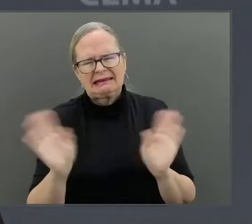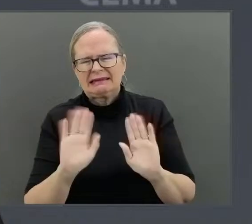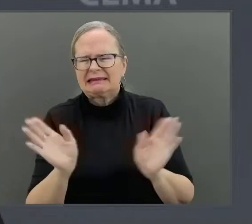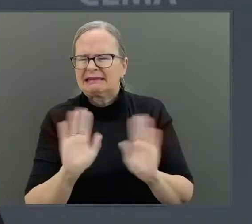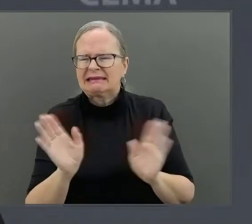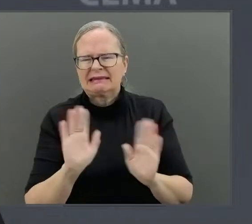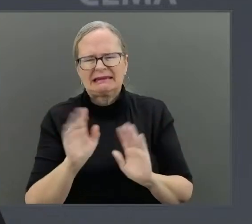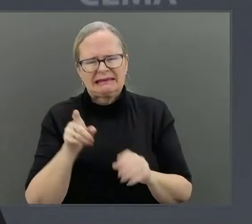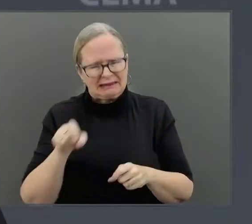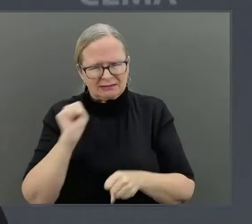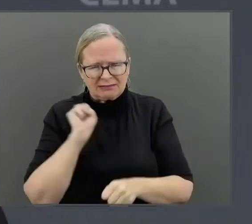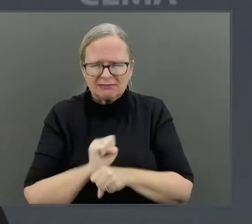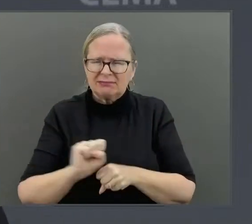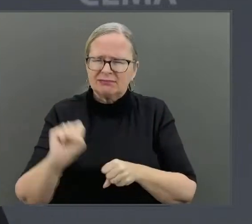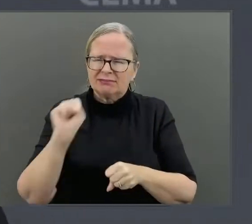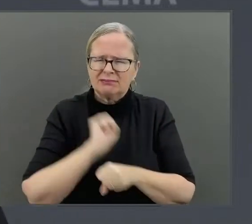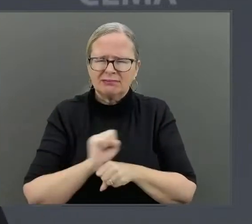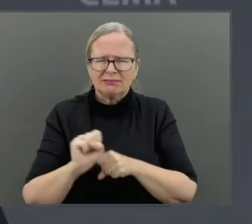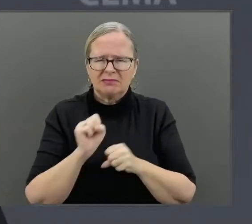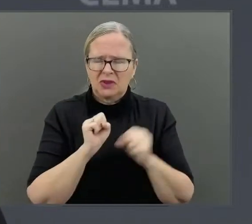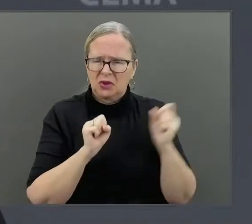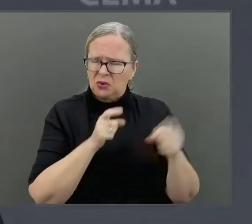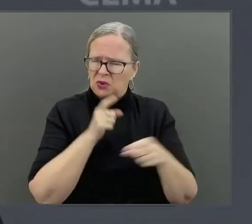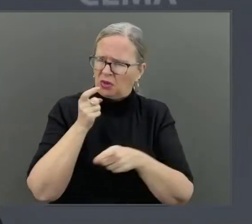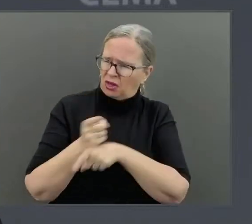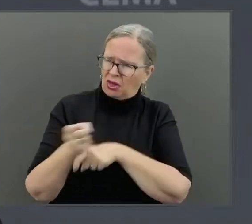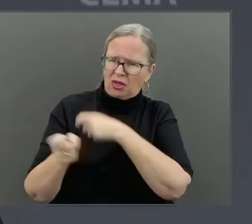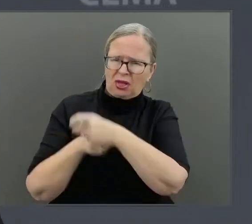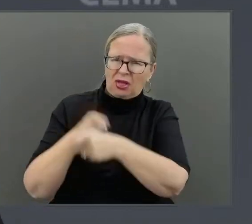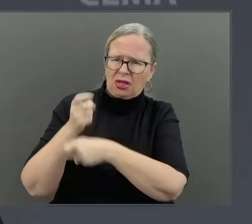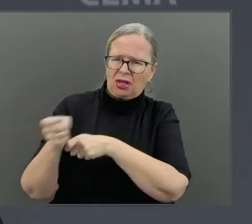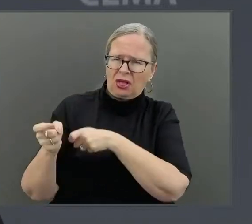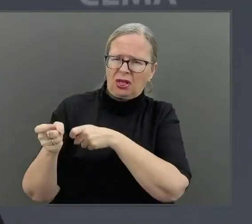if you have a question or concern about something you're seeing I'd ask you to